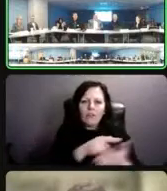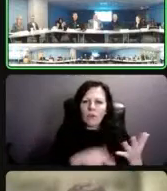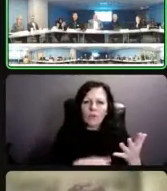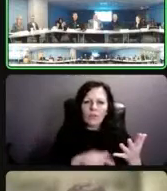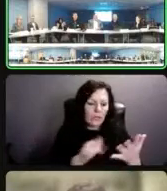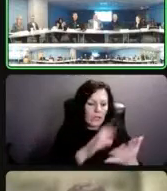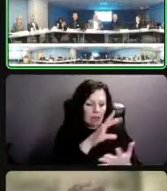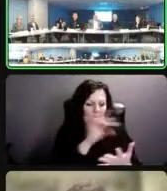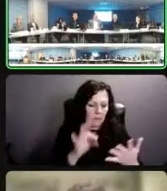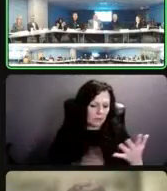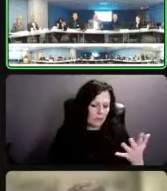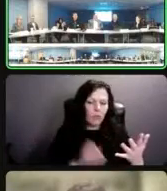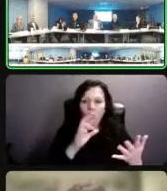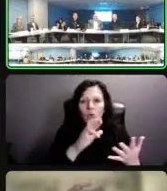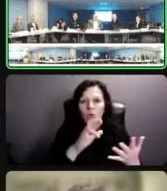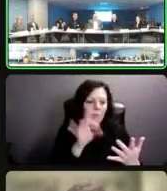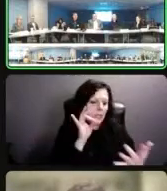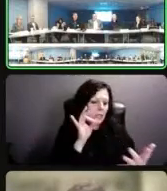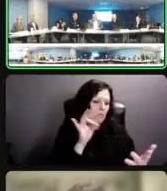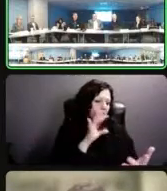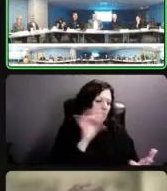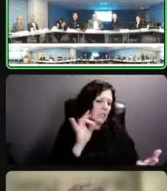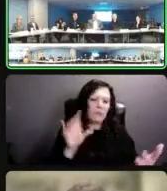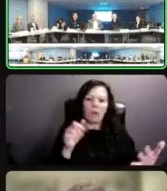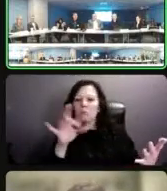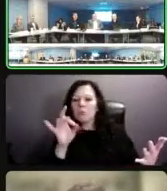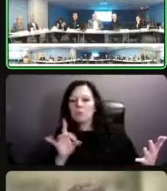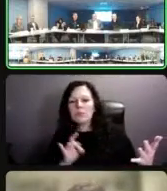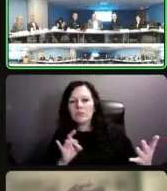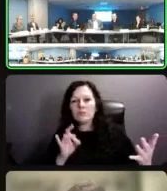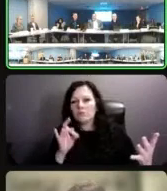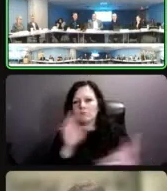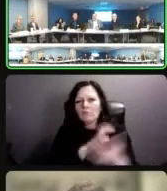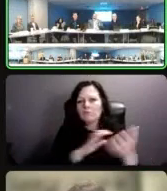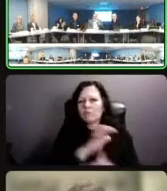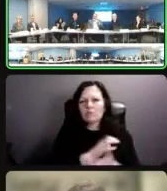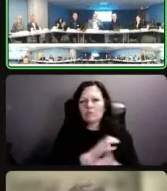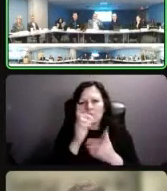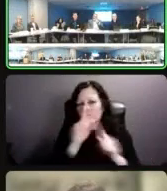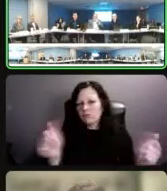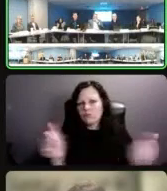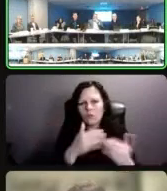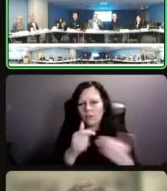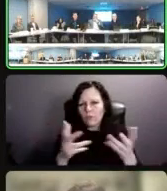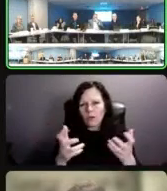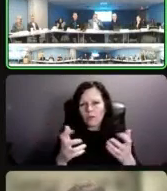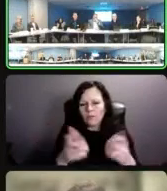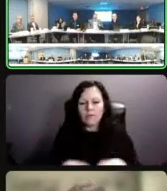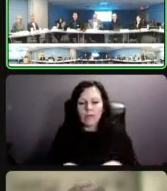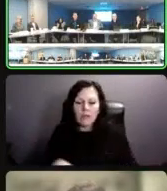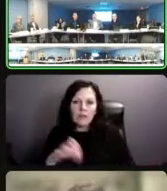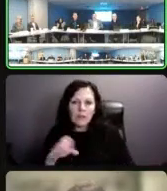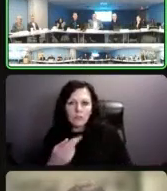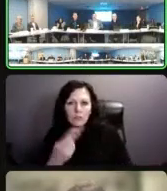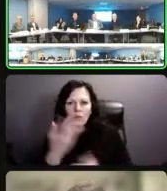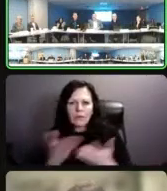WHAT I MEAN AND LIKE JOSH SAID WE COULD GET ALL THOSE